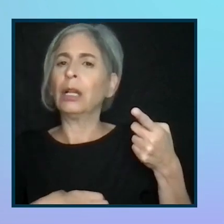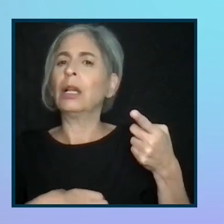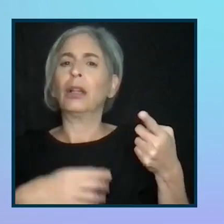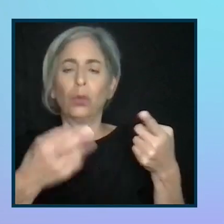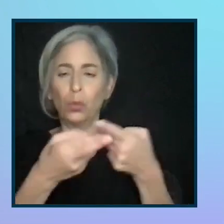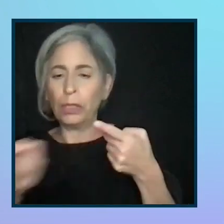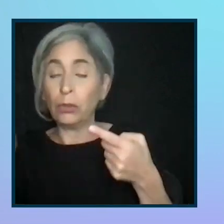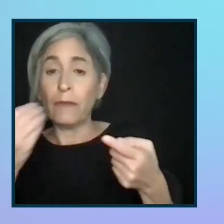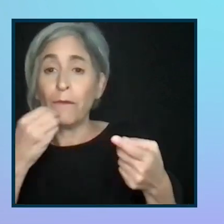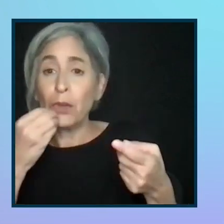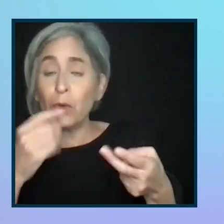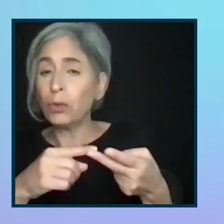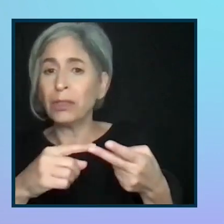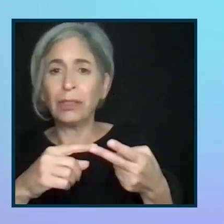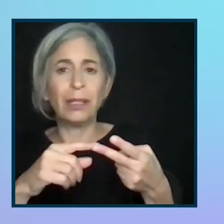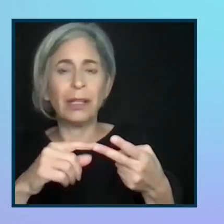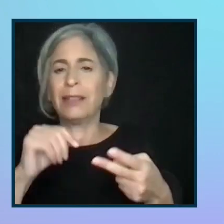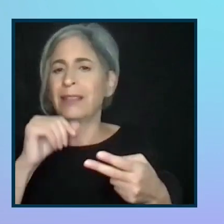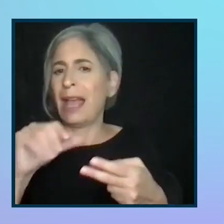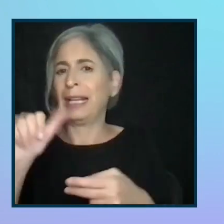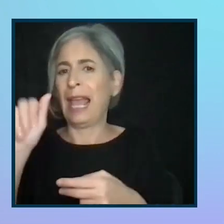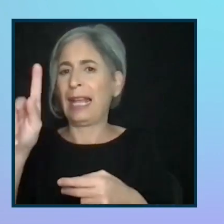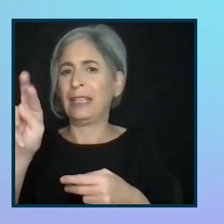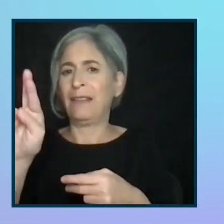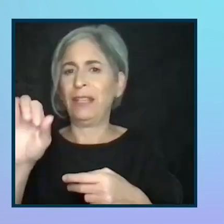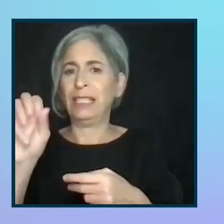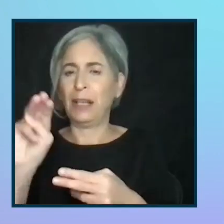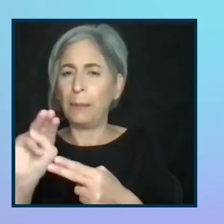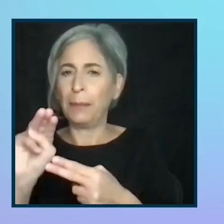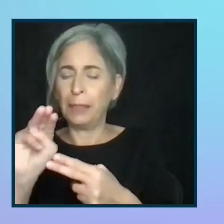It's not activism against anything in particular,